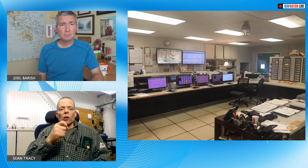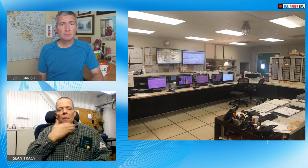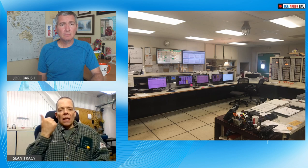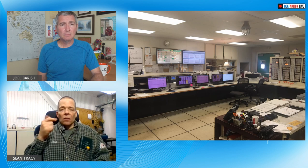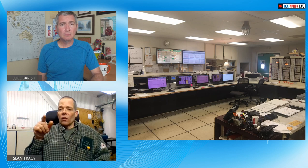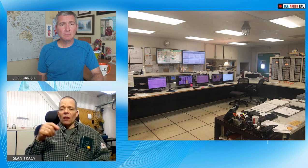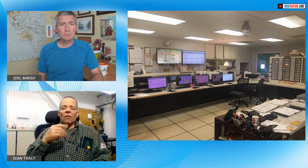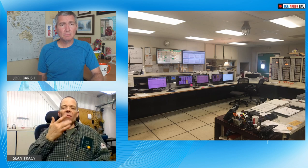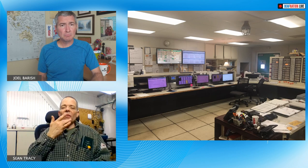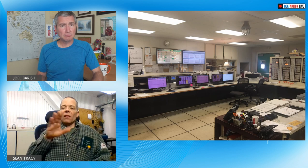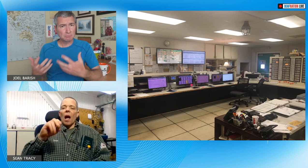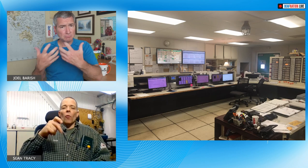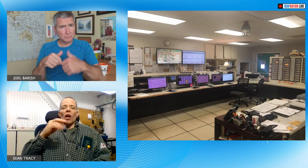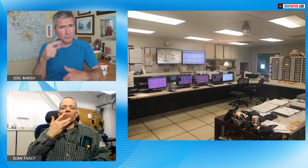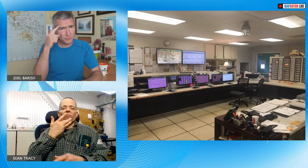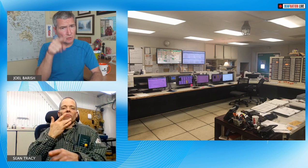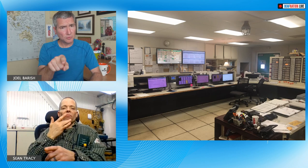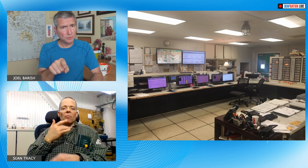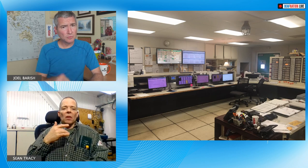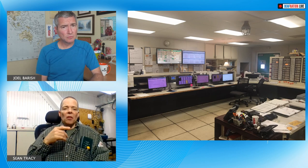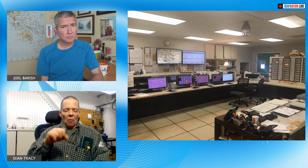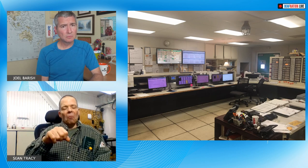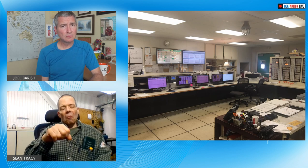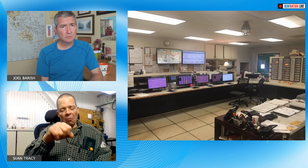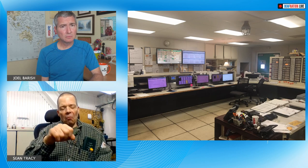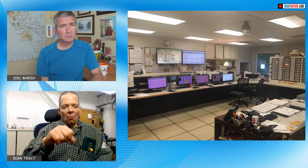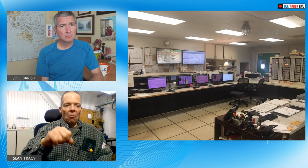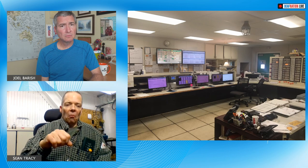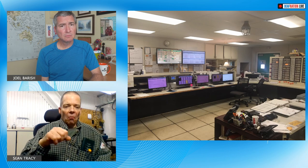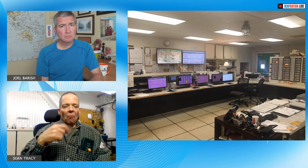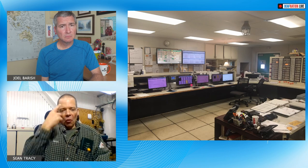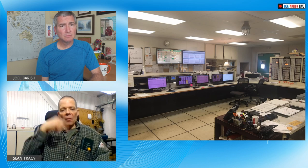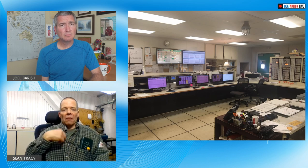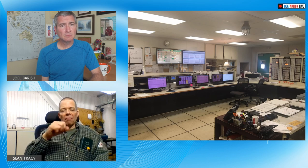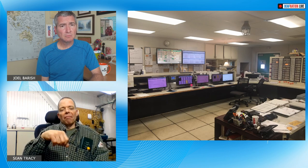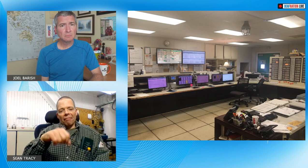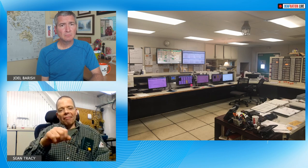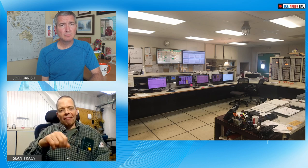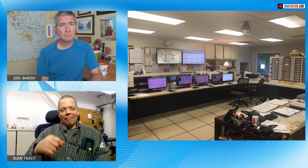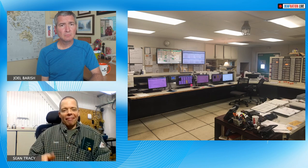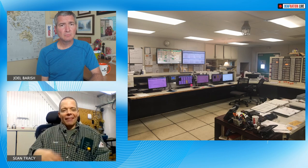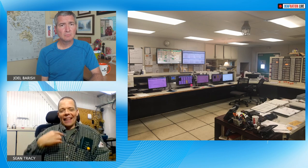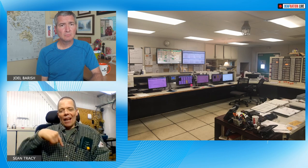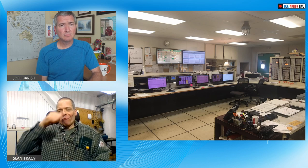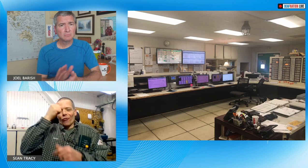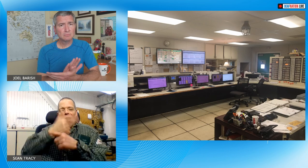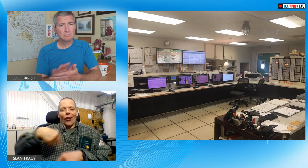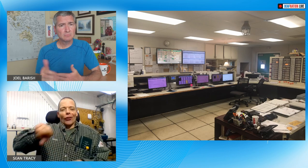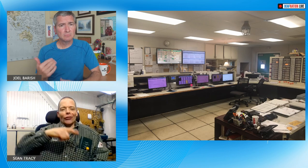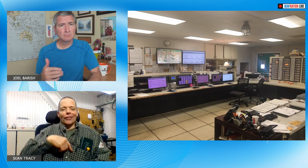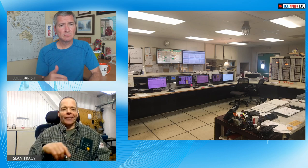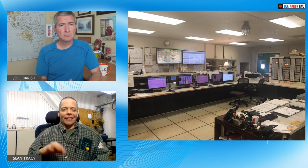depending on their personal preference. And that works for you? Oh yeah, it works for me. We're like brothers here.